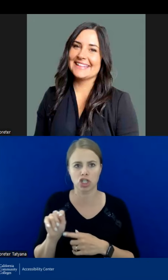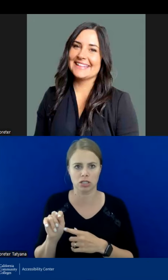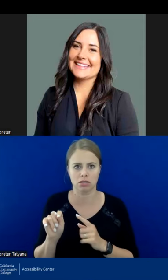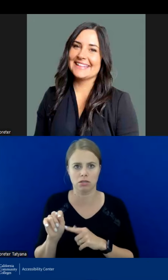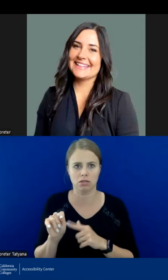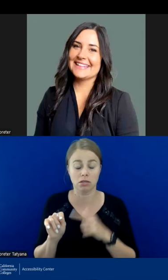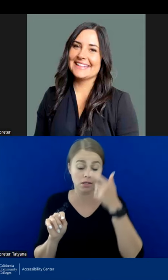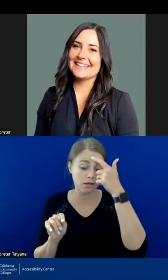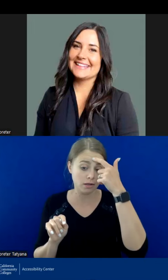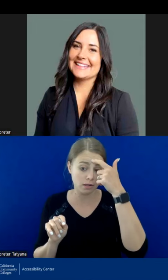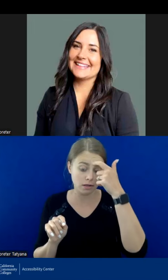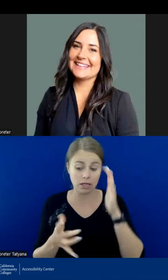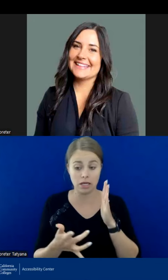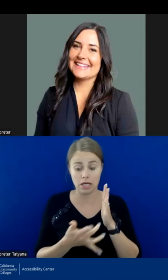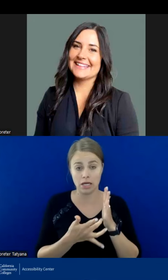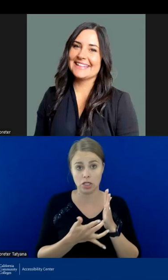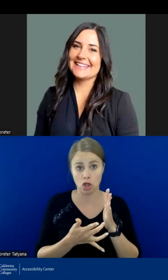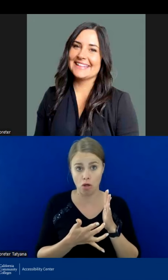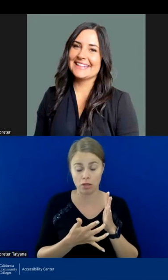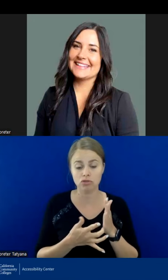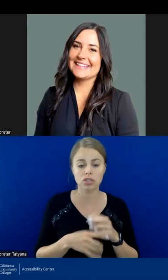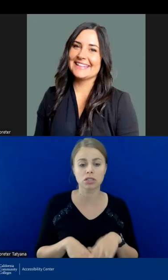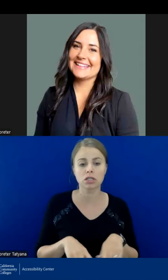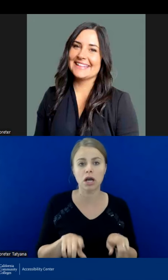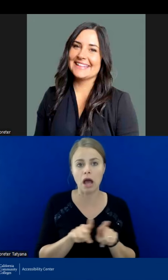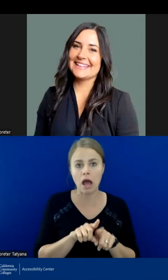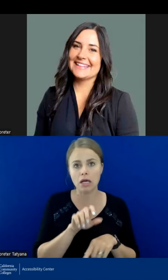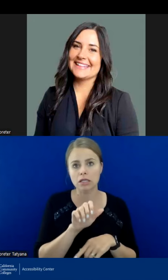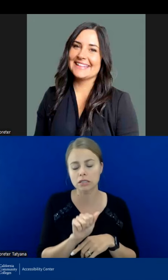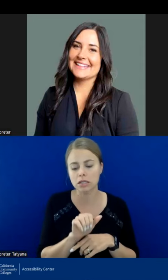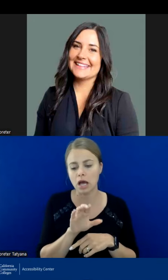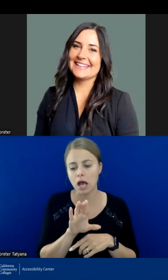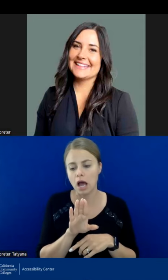Technologies such as Adobe Reader or Web browser,